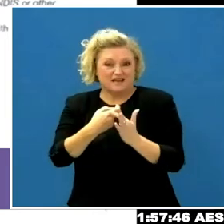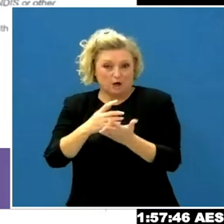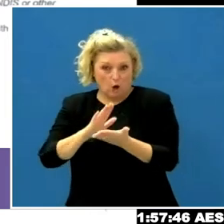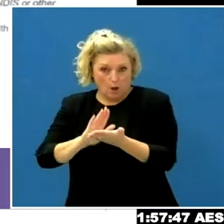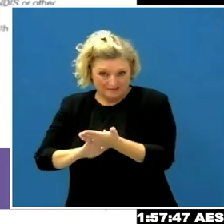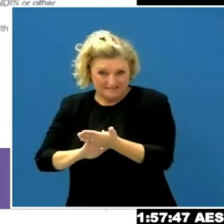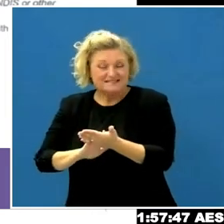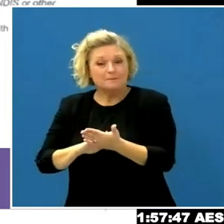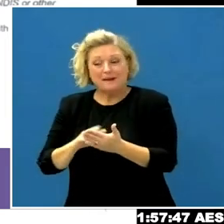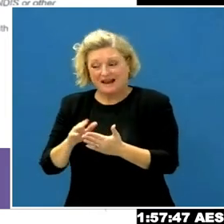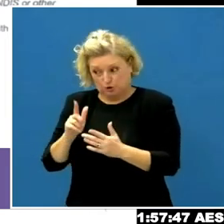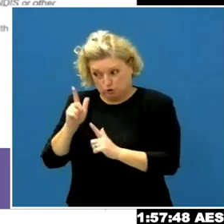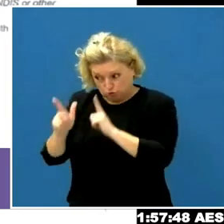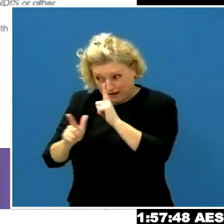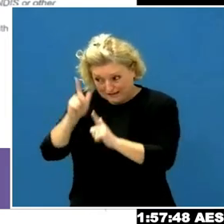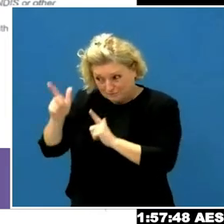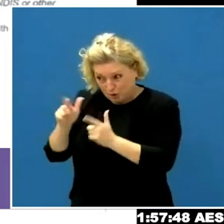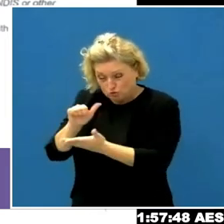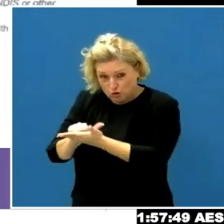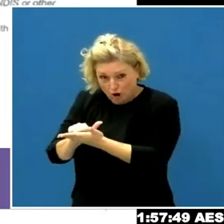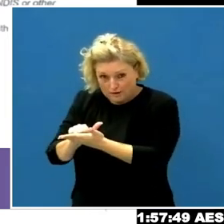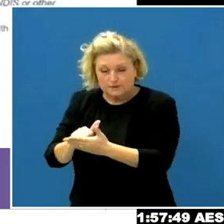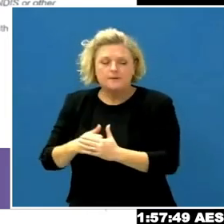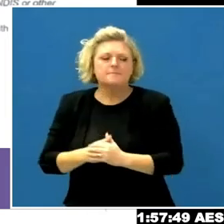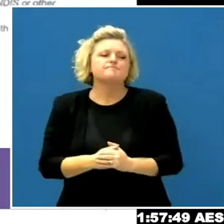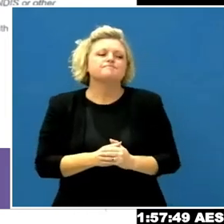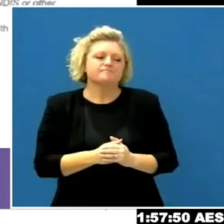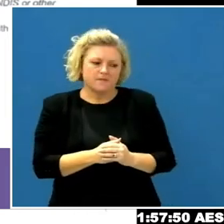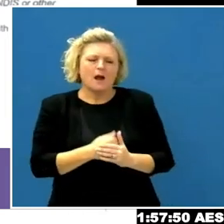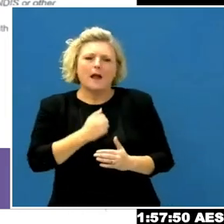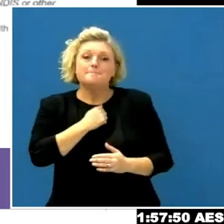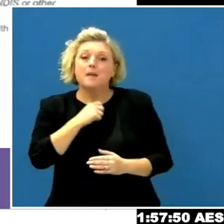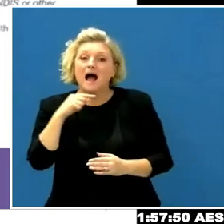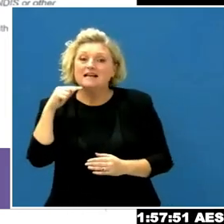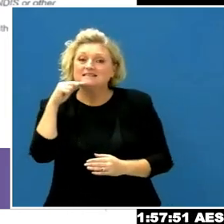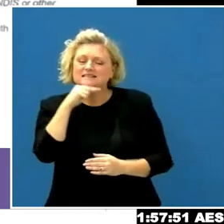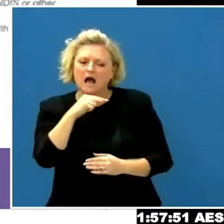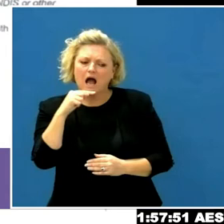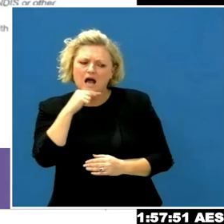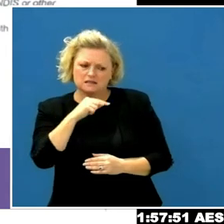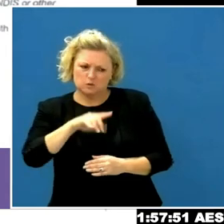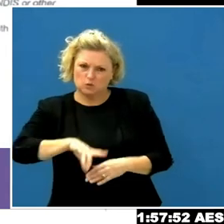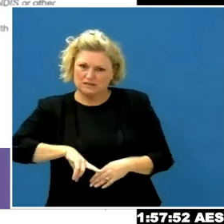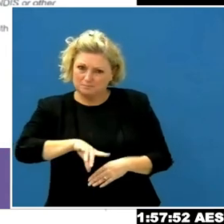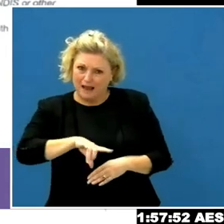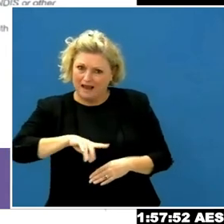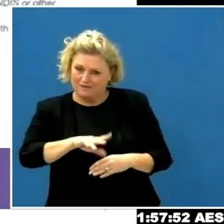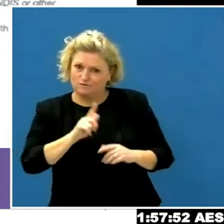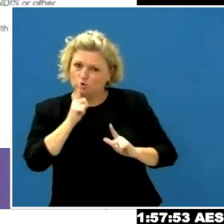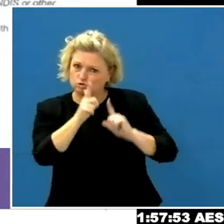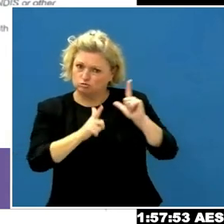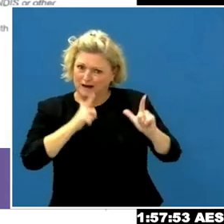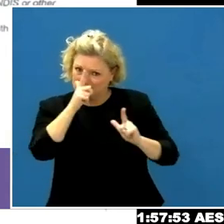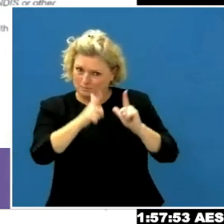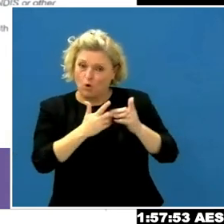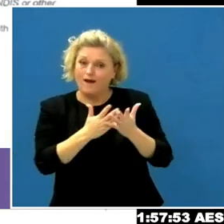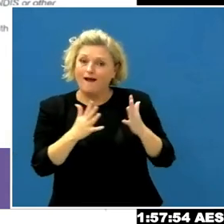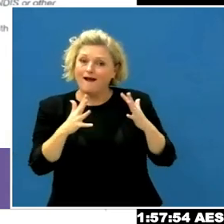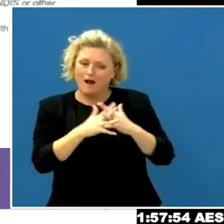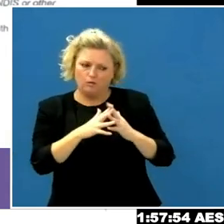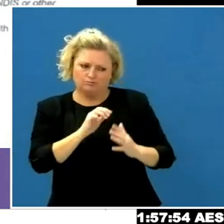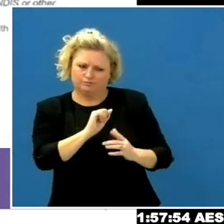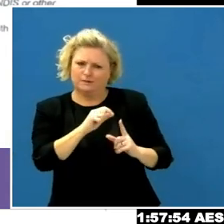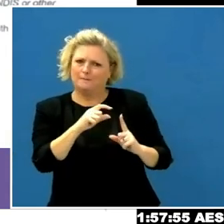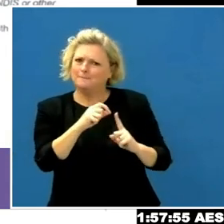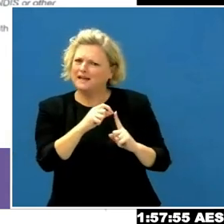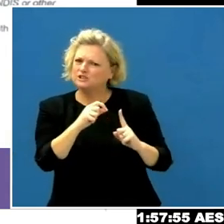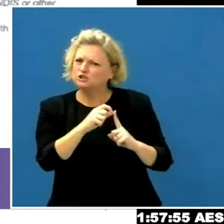When Jason first started, we paid for transport out of his pension, and then it was